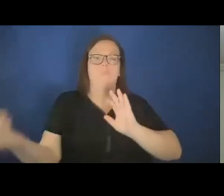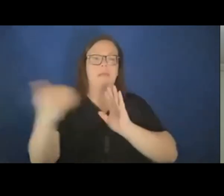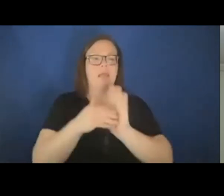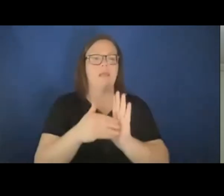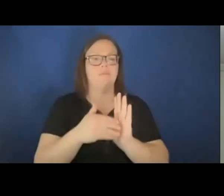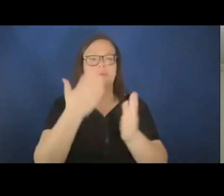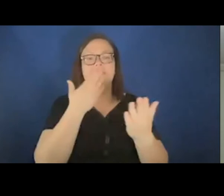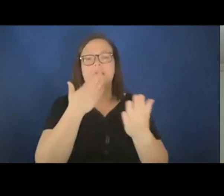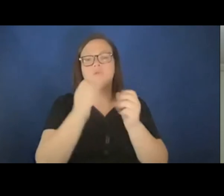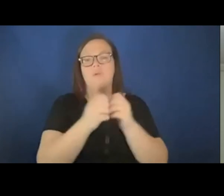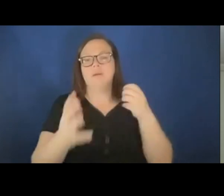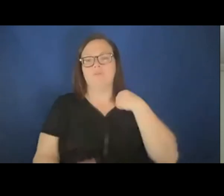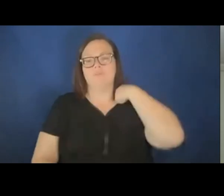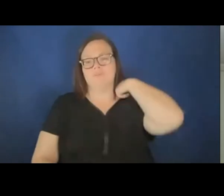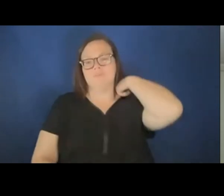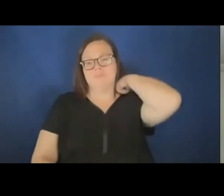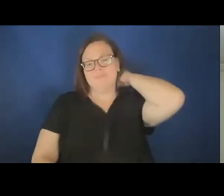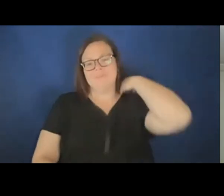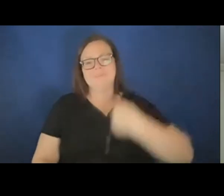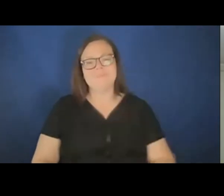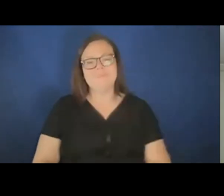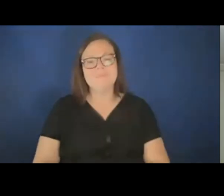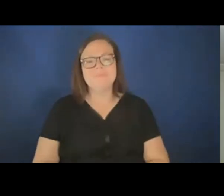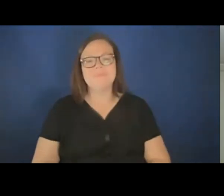very much.